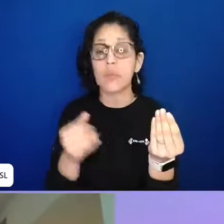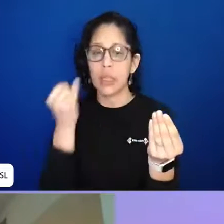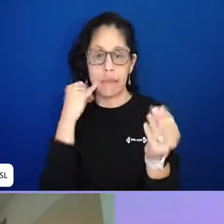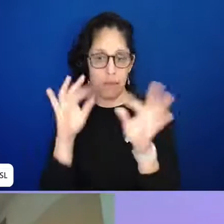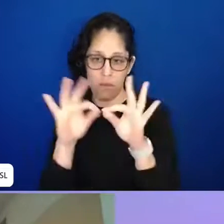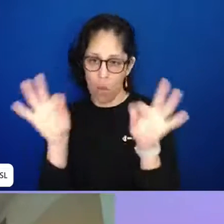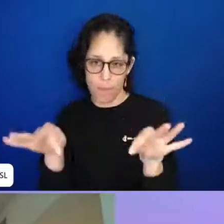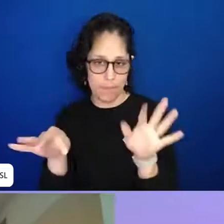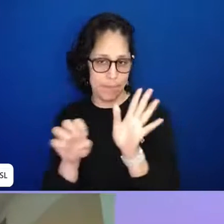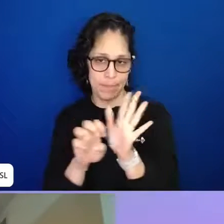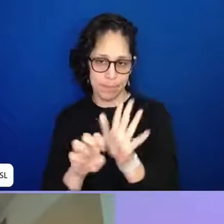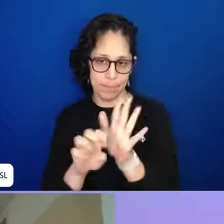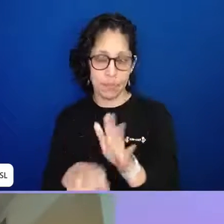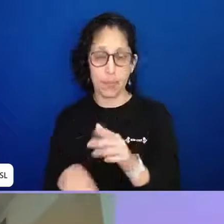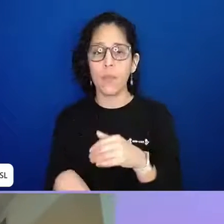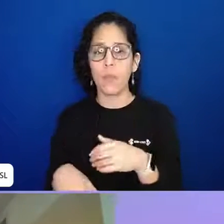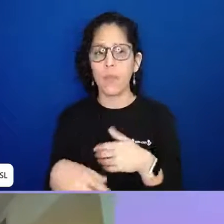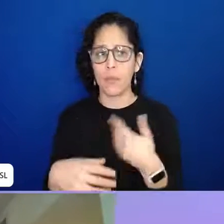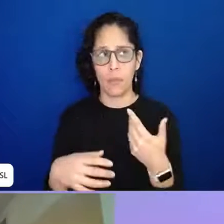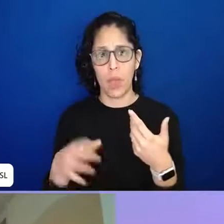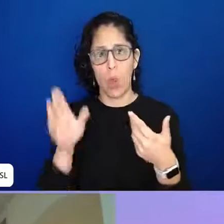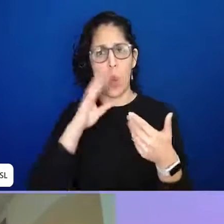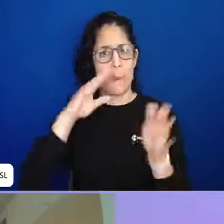design system, just because it's simple, small comments